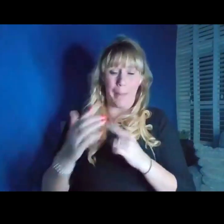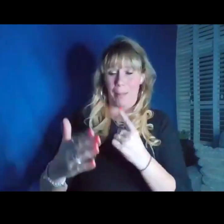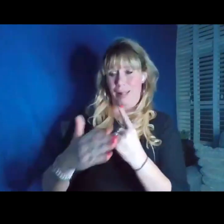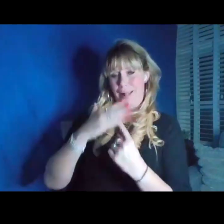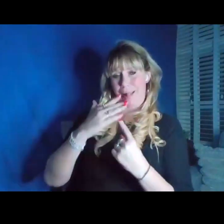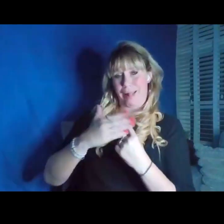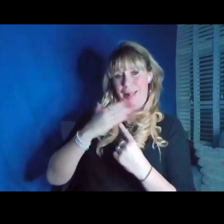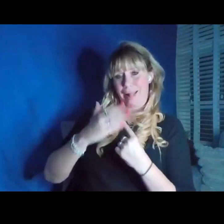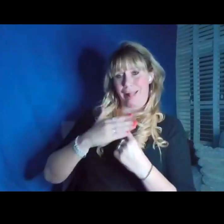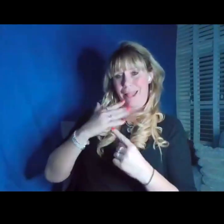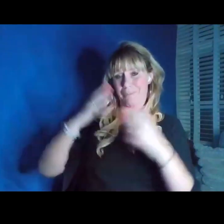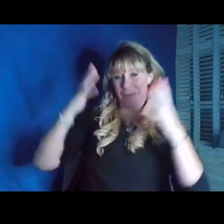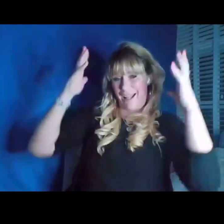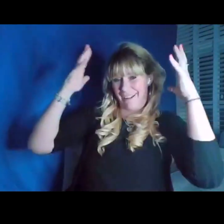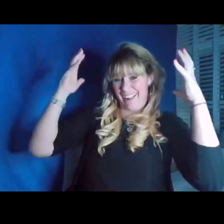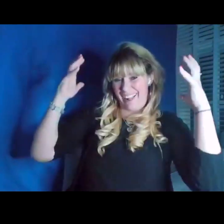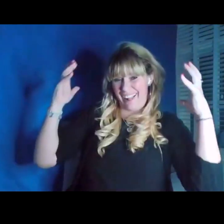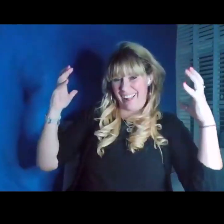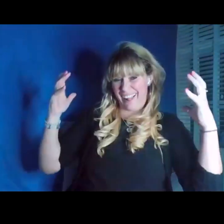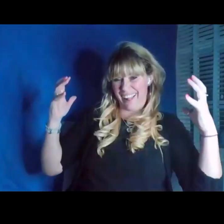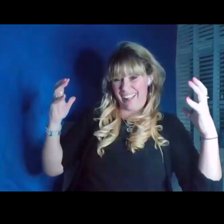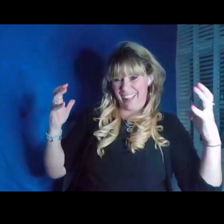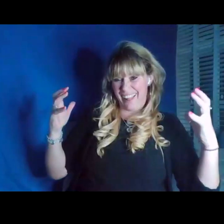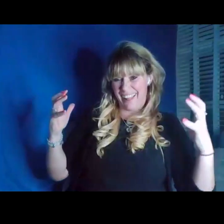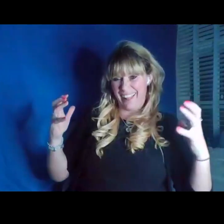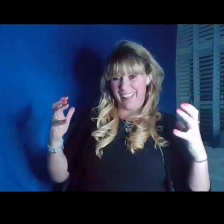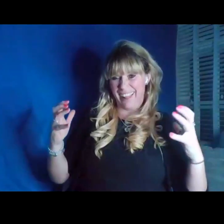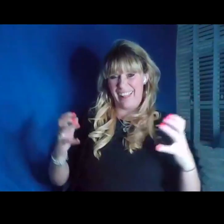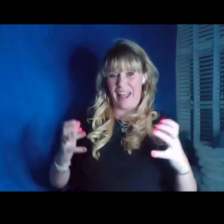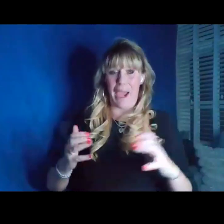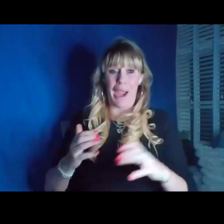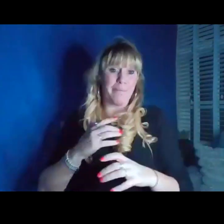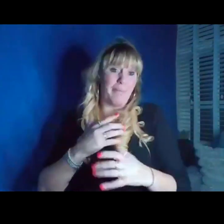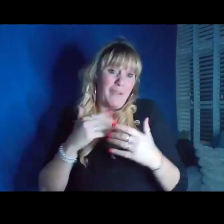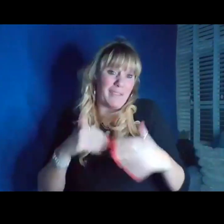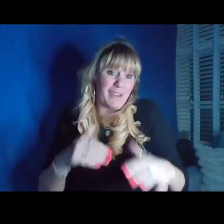both done to make it easy for others.